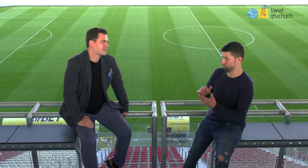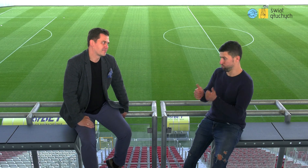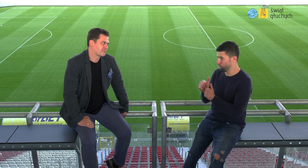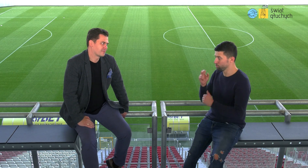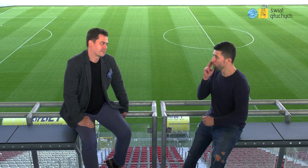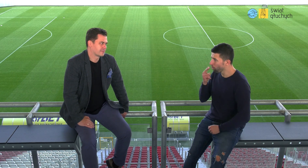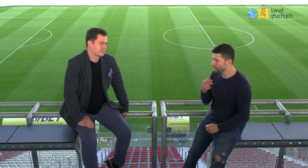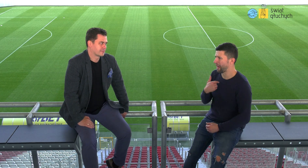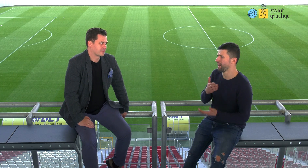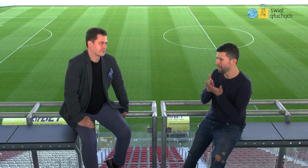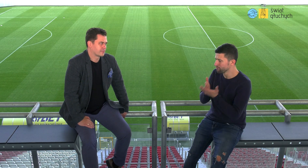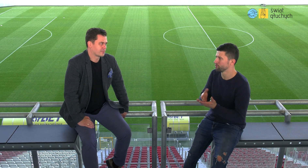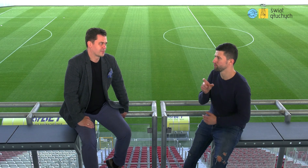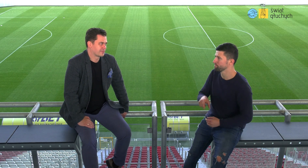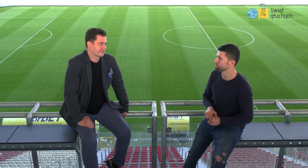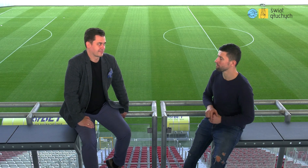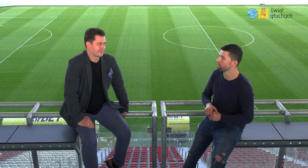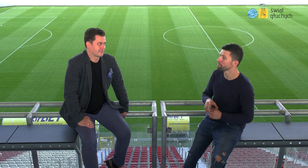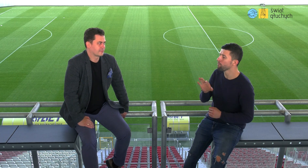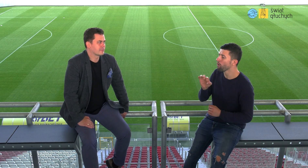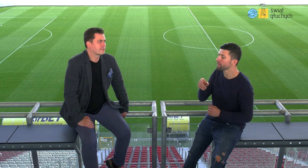When it comes to deaf athletes, I have a piece of advice: